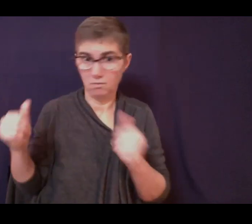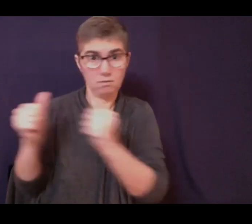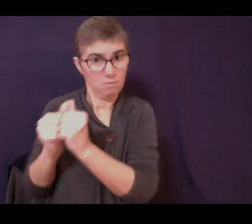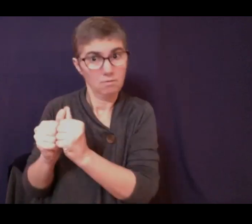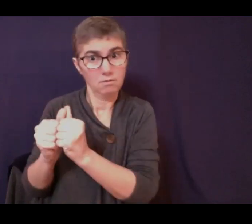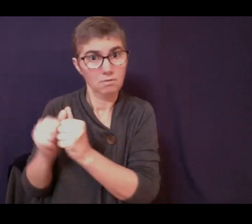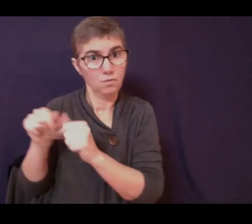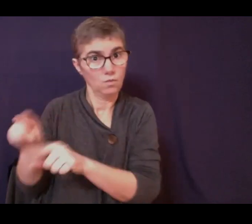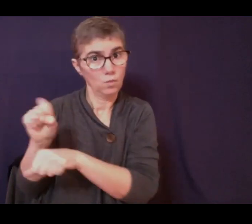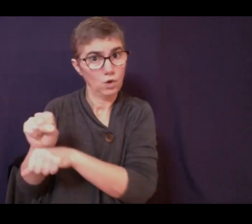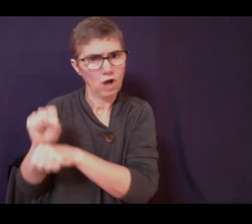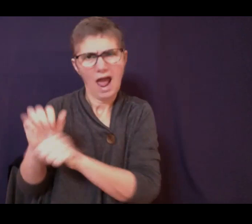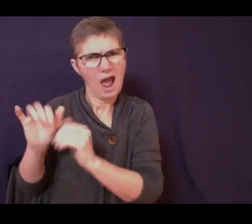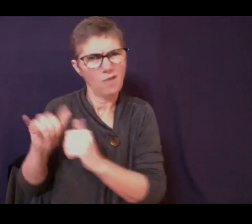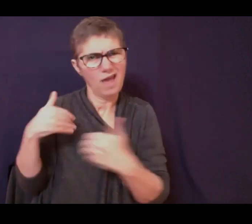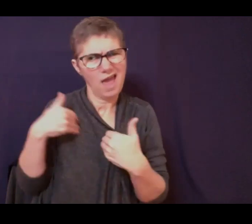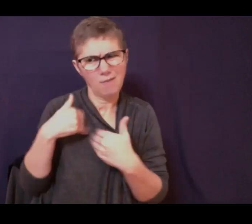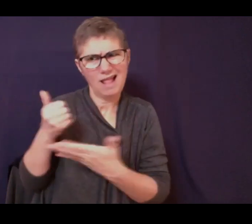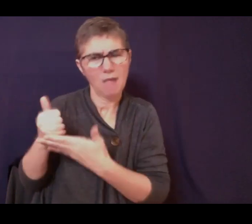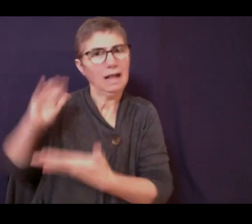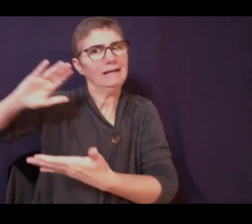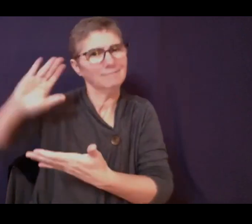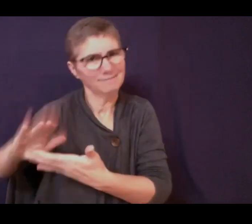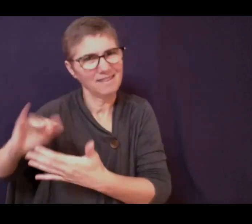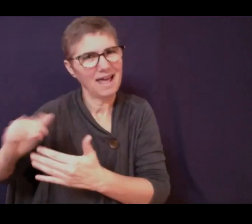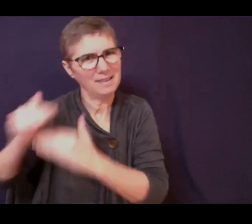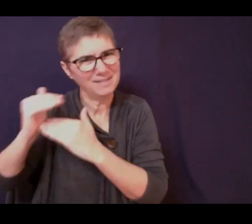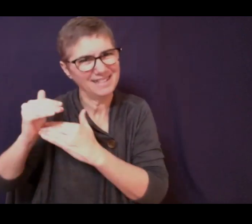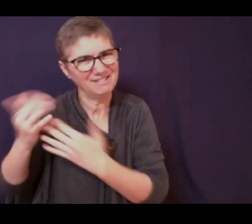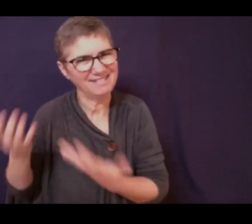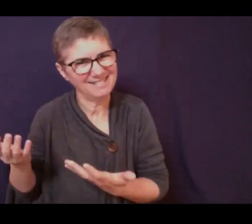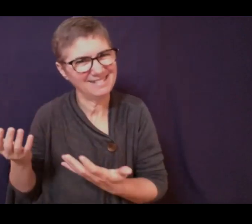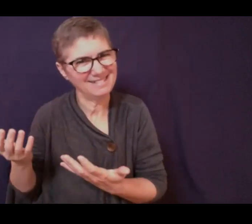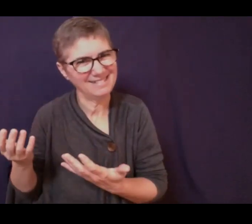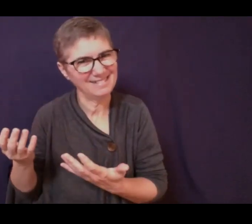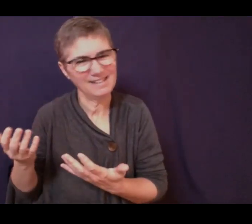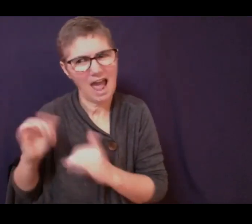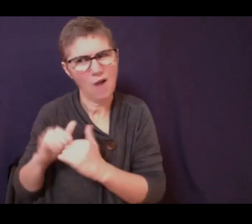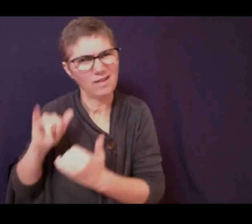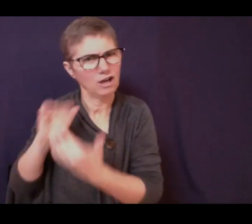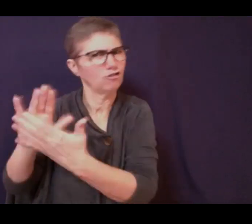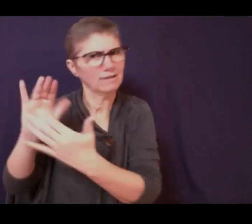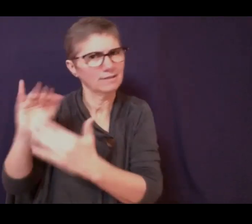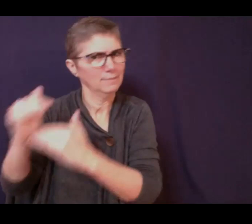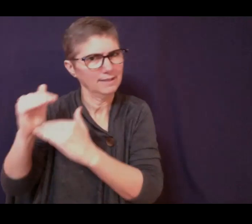help mitigate that limitation in the workplace and why is that